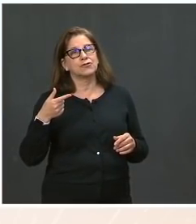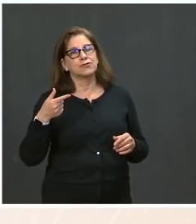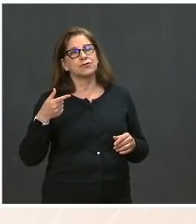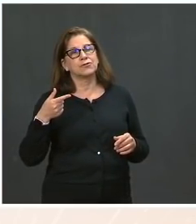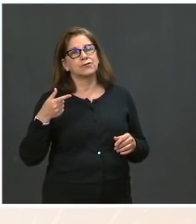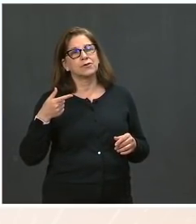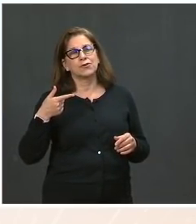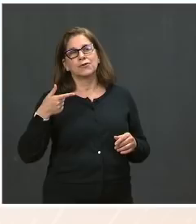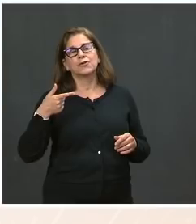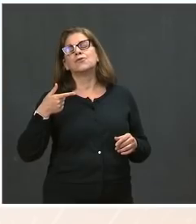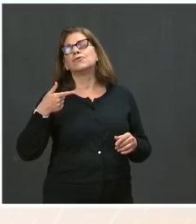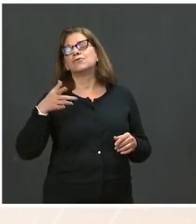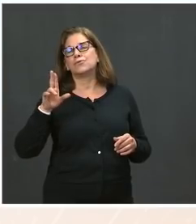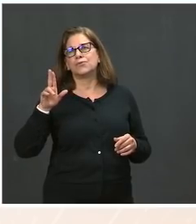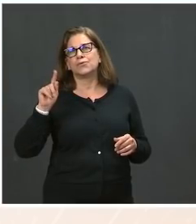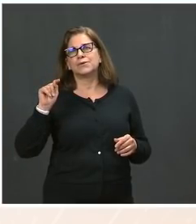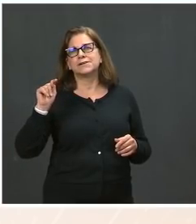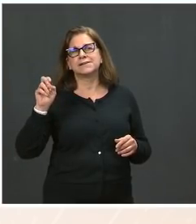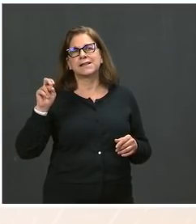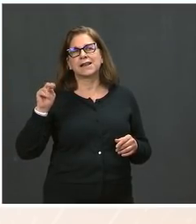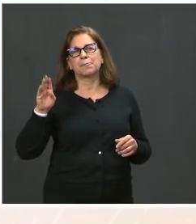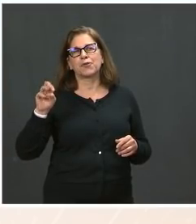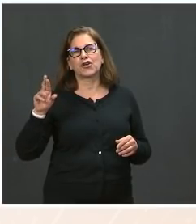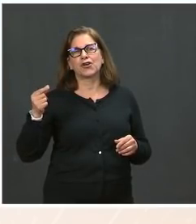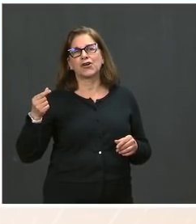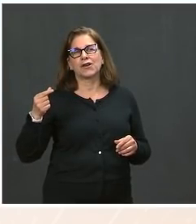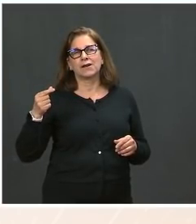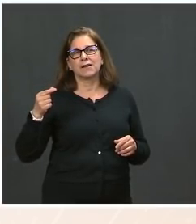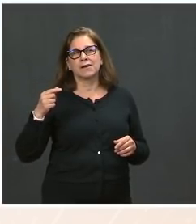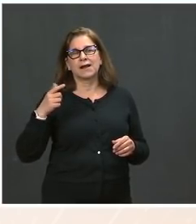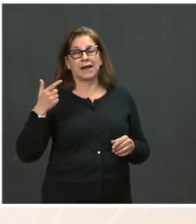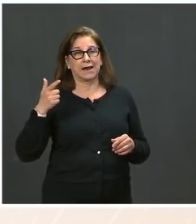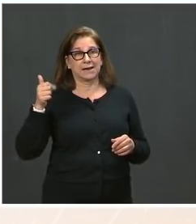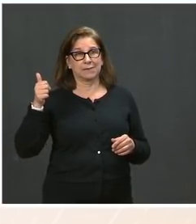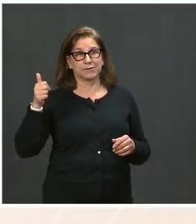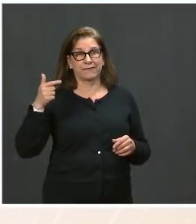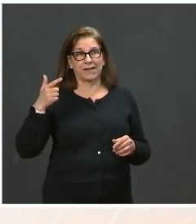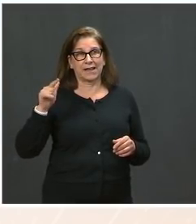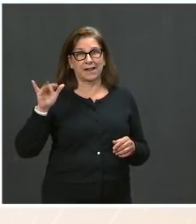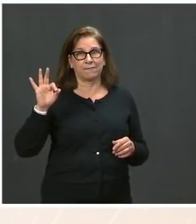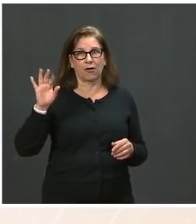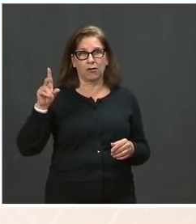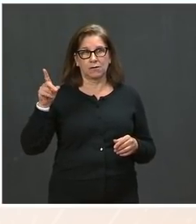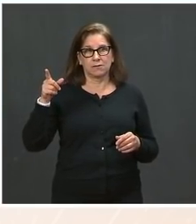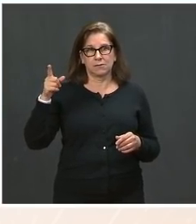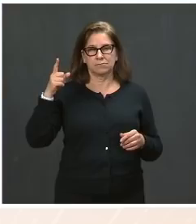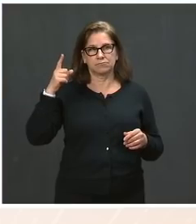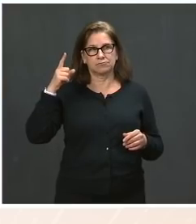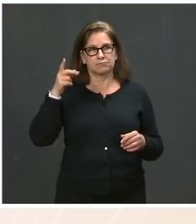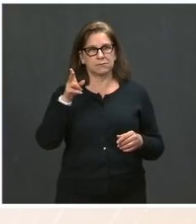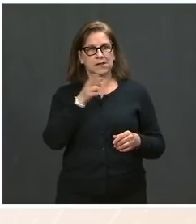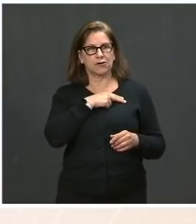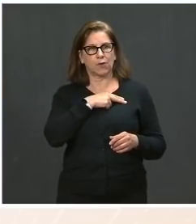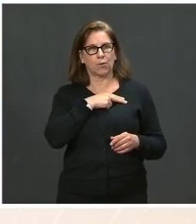I mean, these are people who are absolute heroes on getting gun safety measures in place. They have led the effort when there was